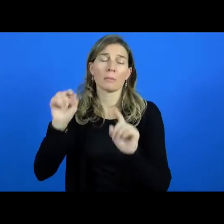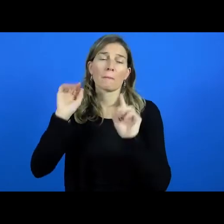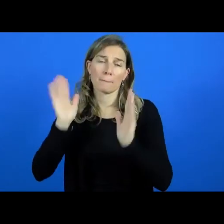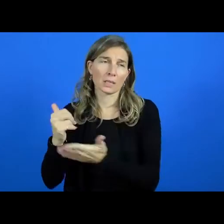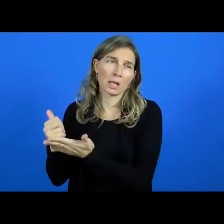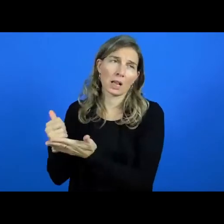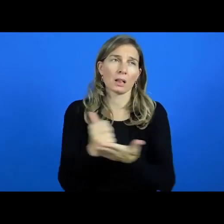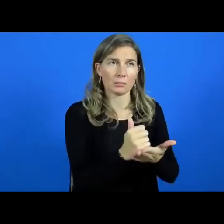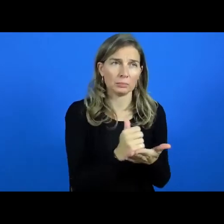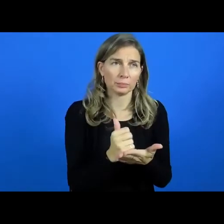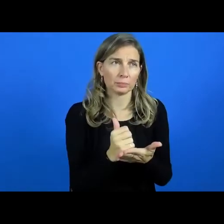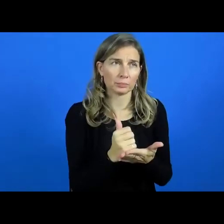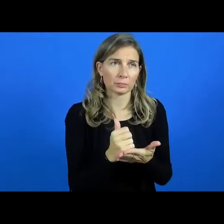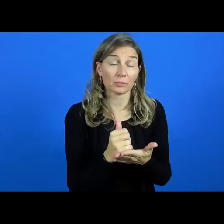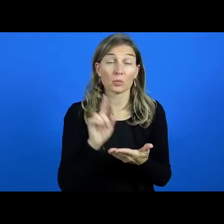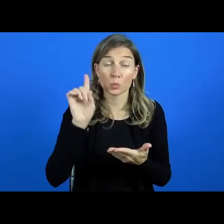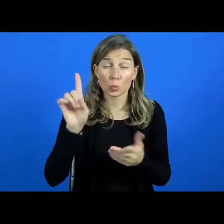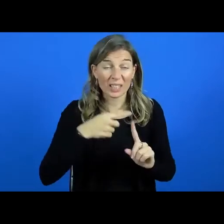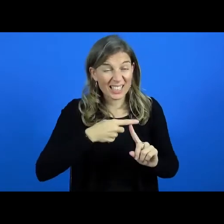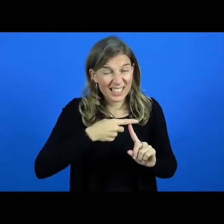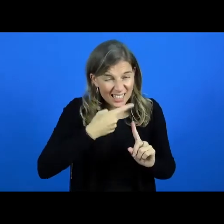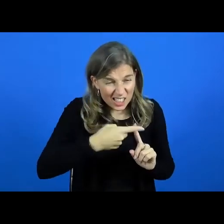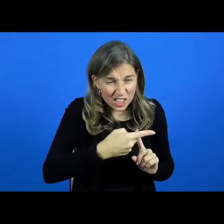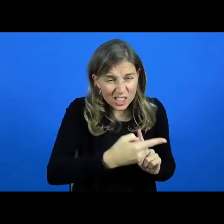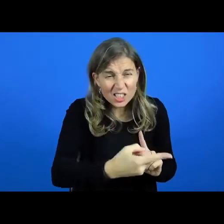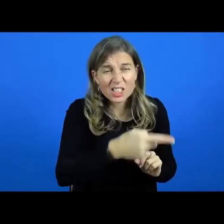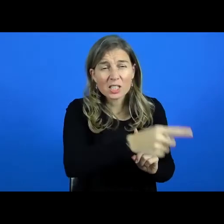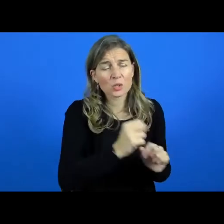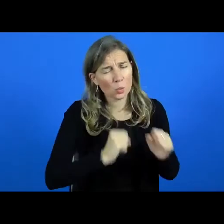So each complainant is really very important for us,